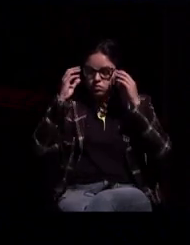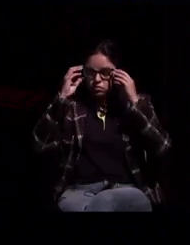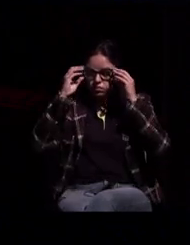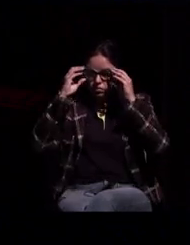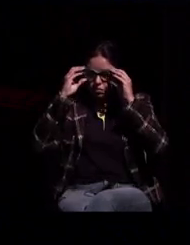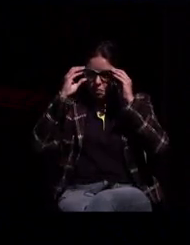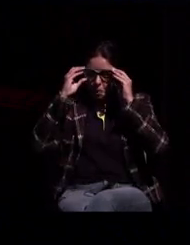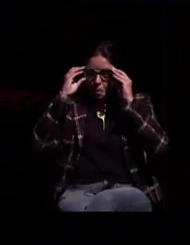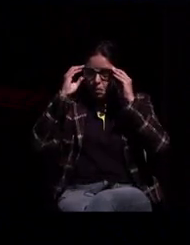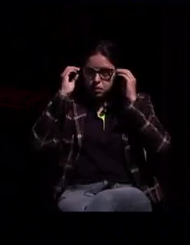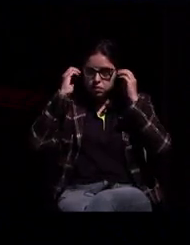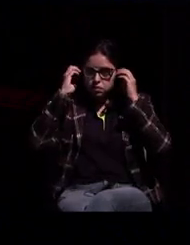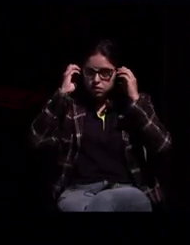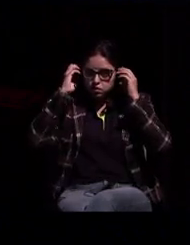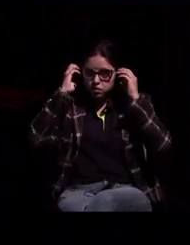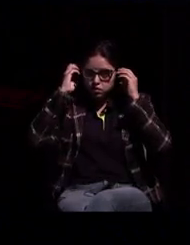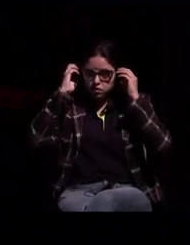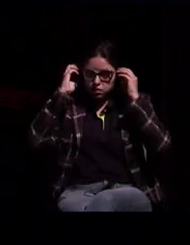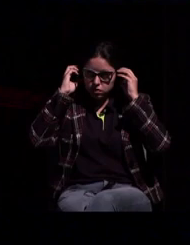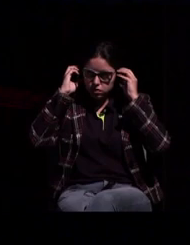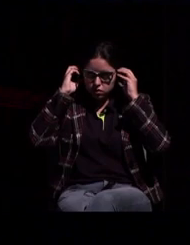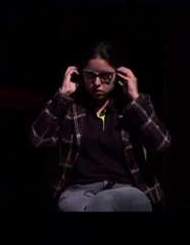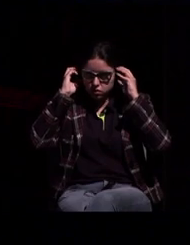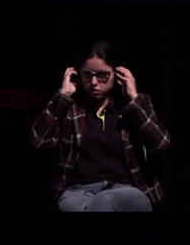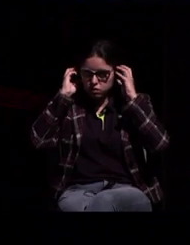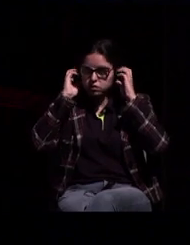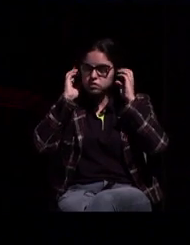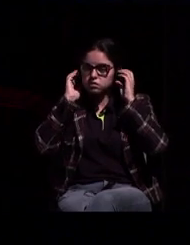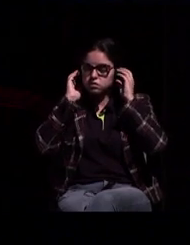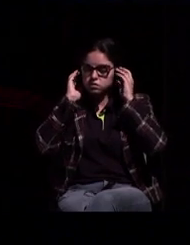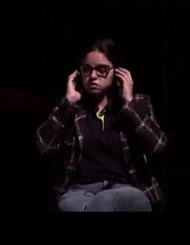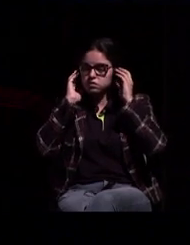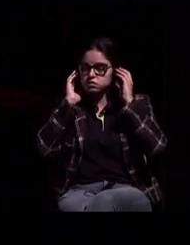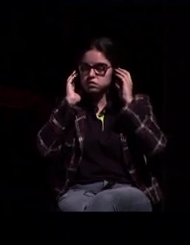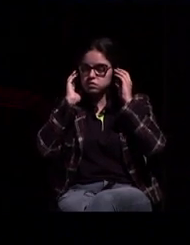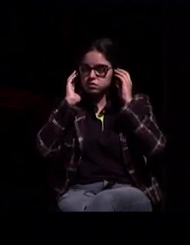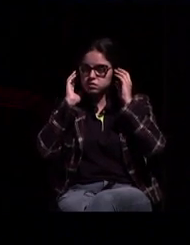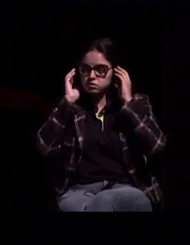When we talk about tourism-related dynamics when we need to understand how it works,